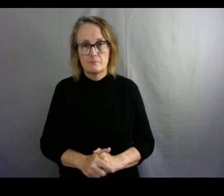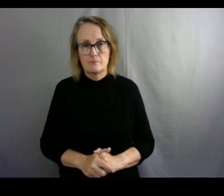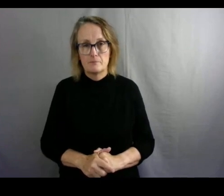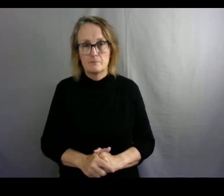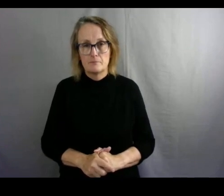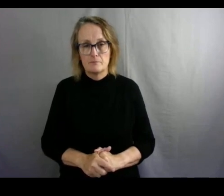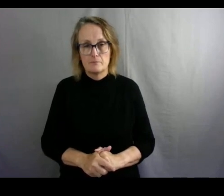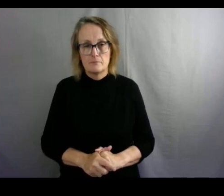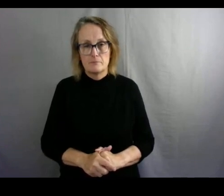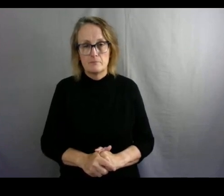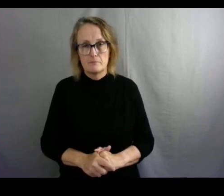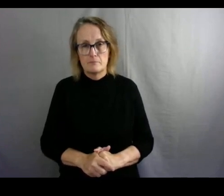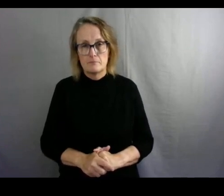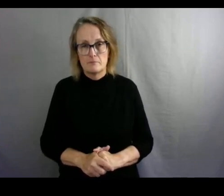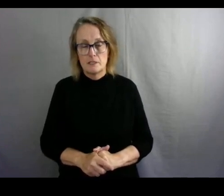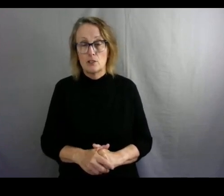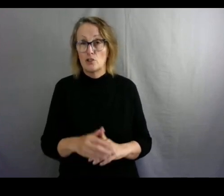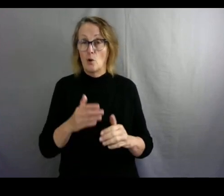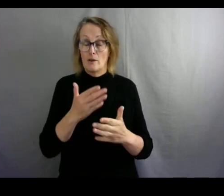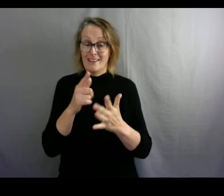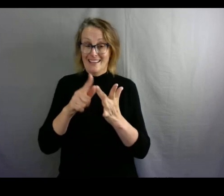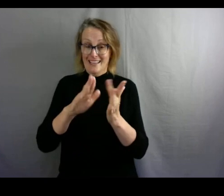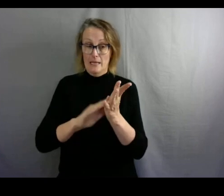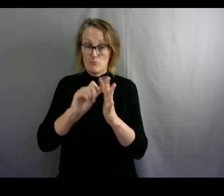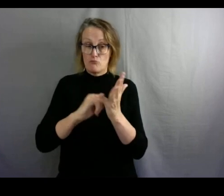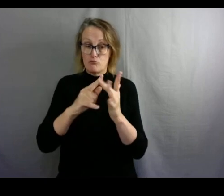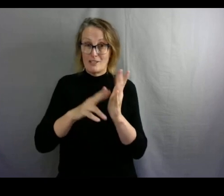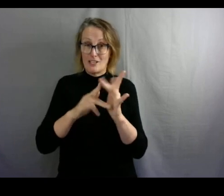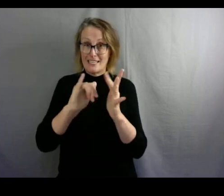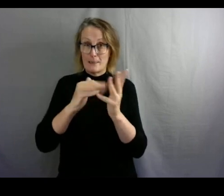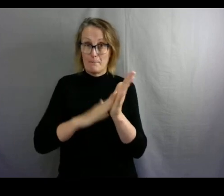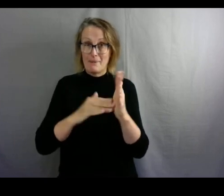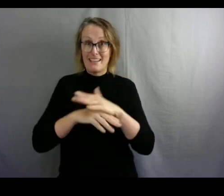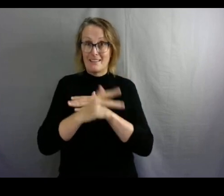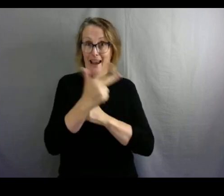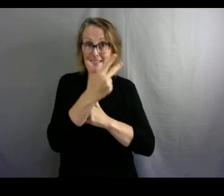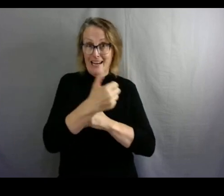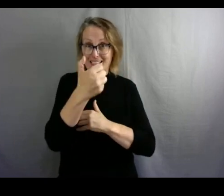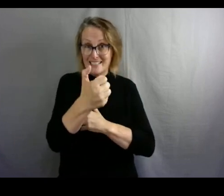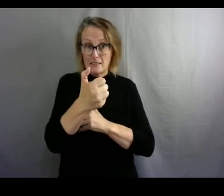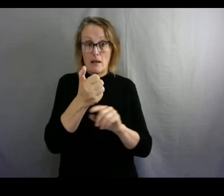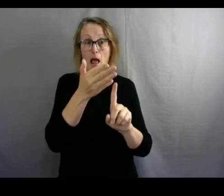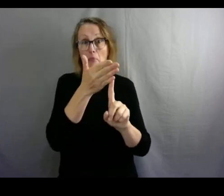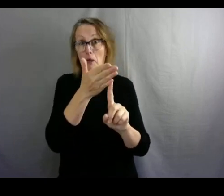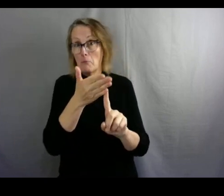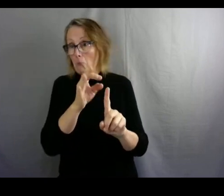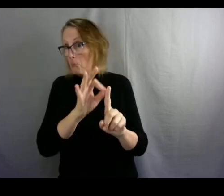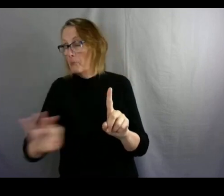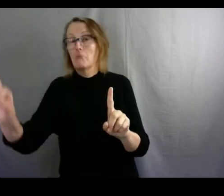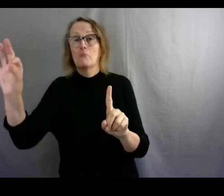the last one in '86, and after that, nothing else. And the generation of the impressionist artist,